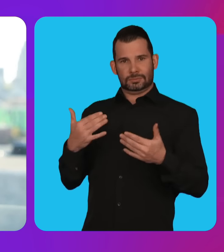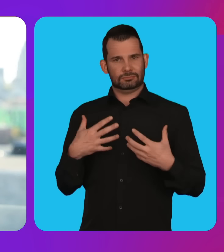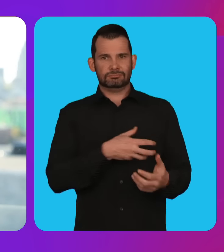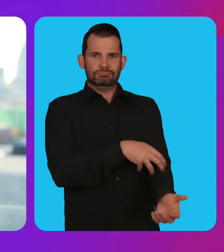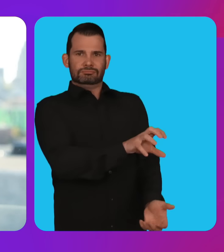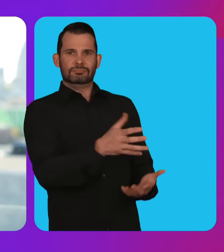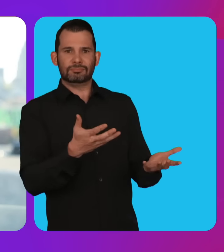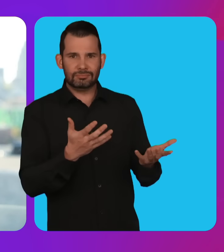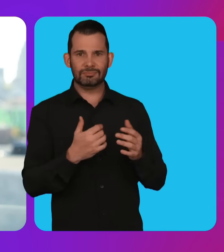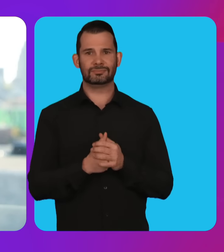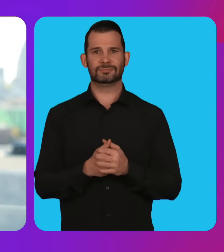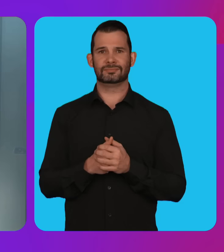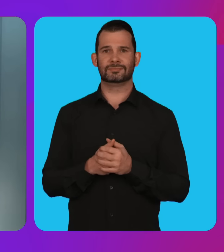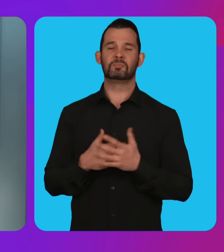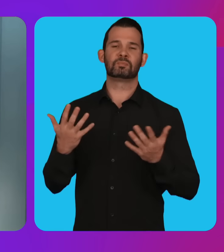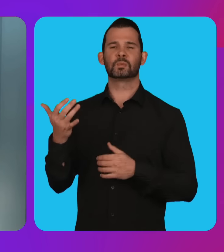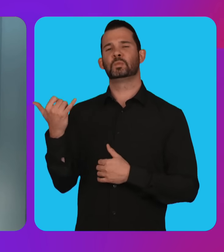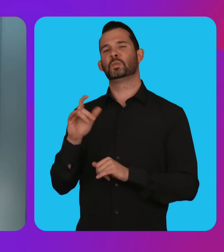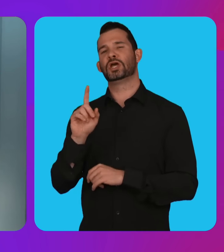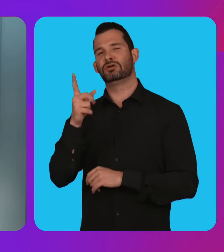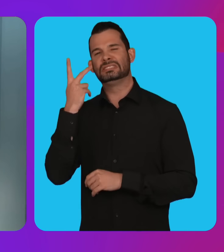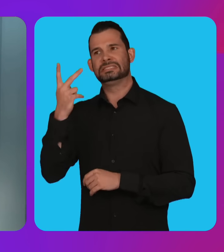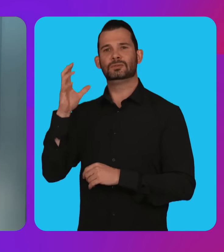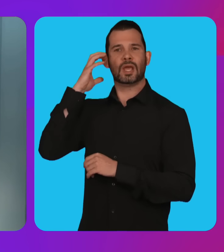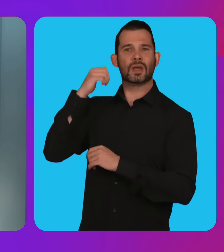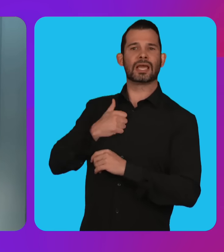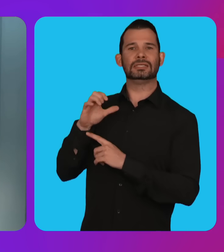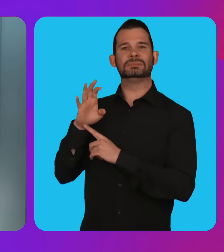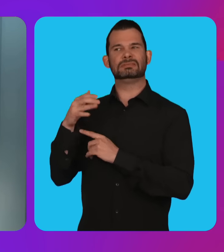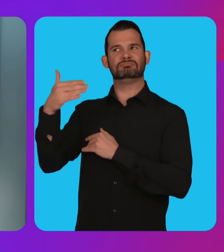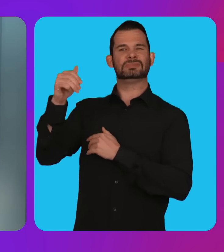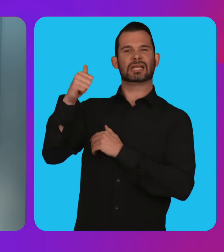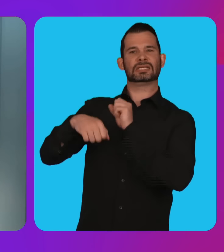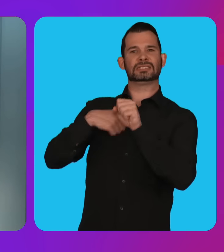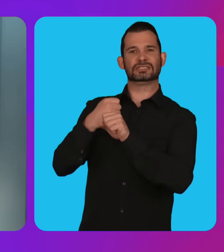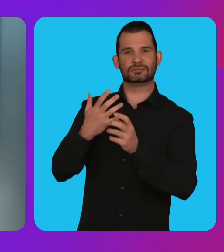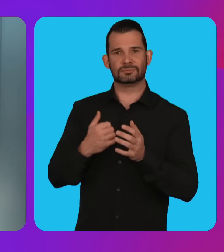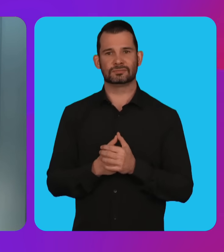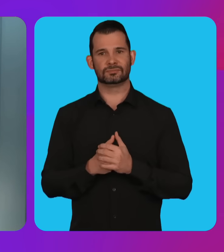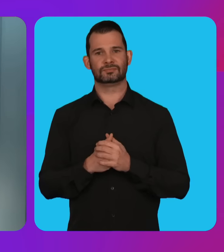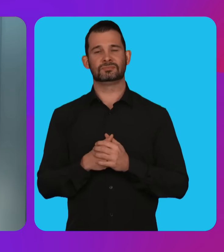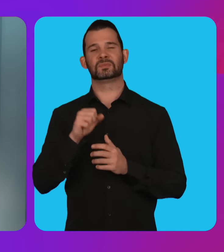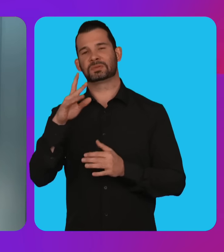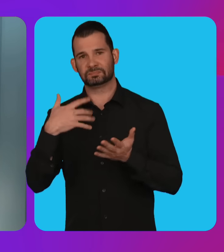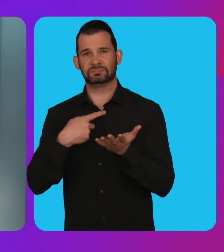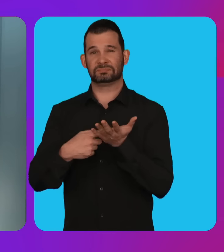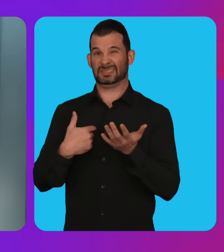in 10 years? So we're going into a period, I would say of I don't want to say hostile environment,